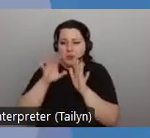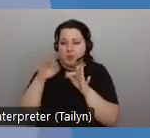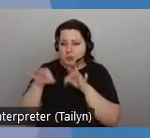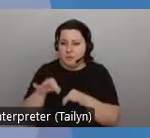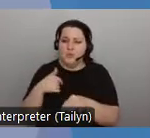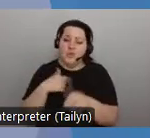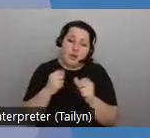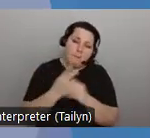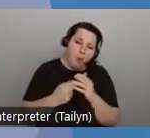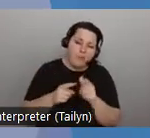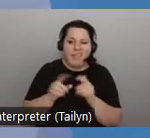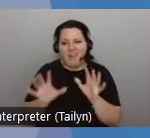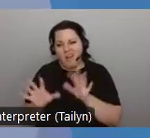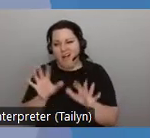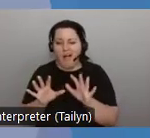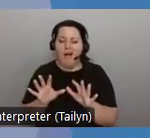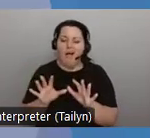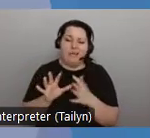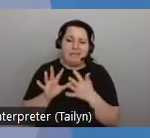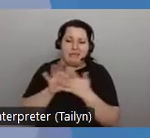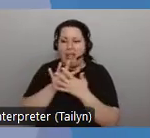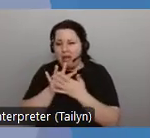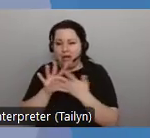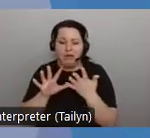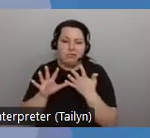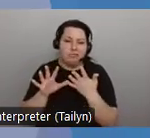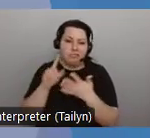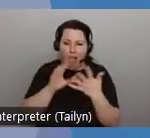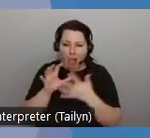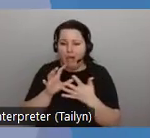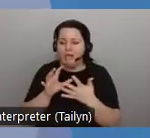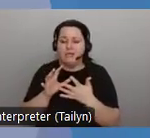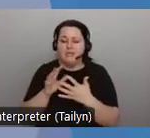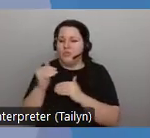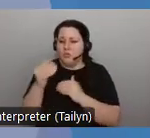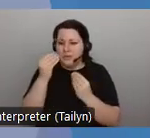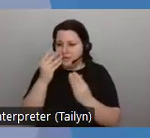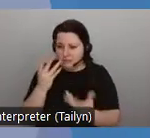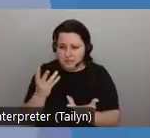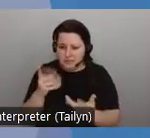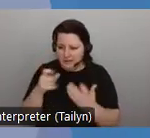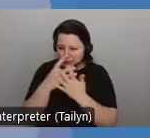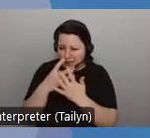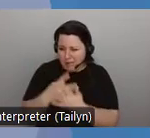to read a description of the image for that information rather than anything else. Like the URL. So that's why we